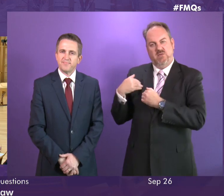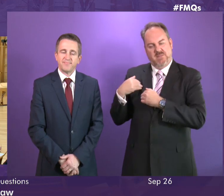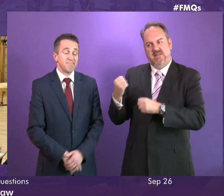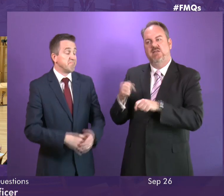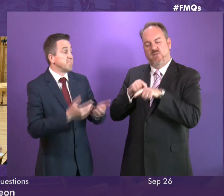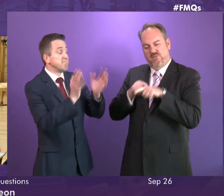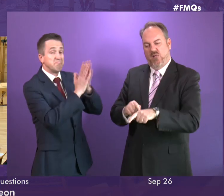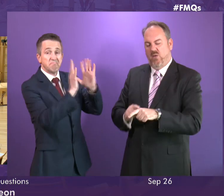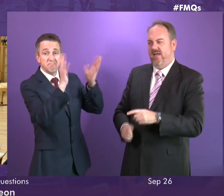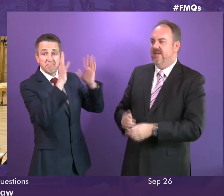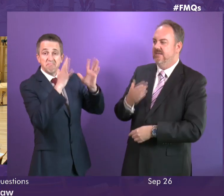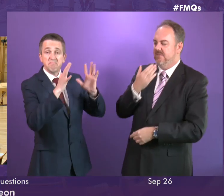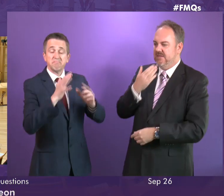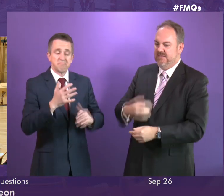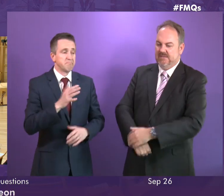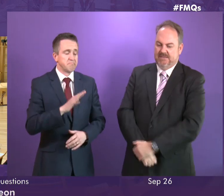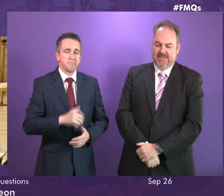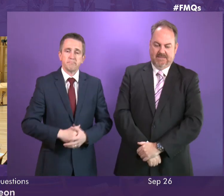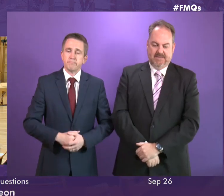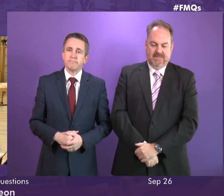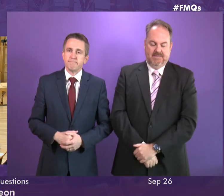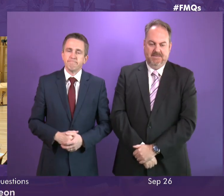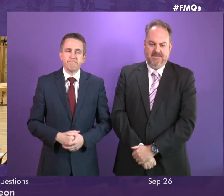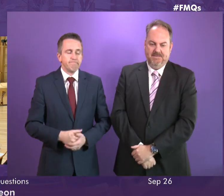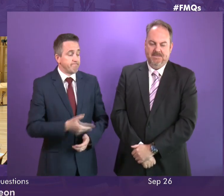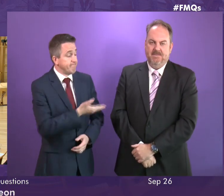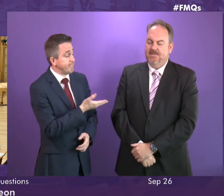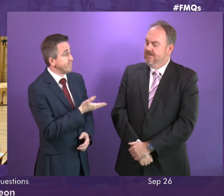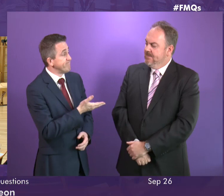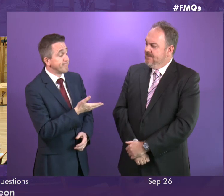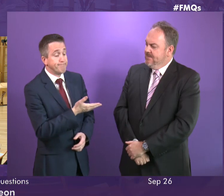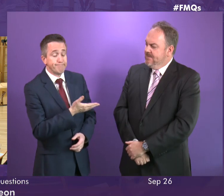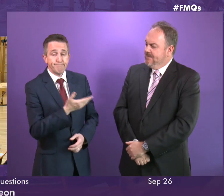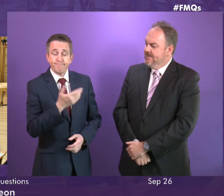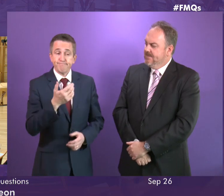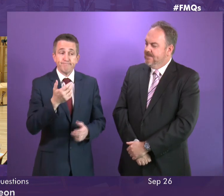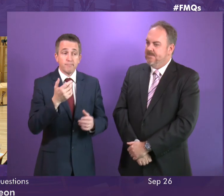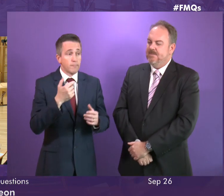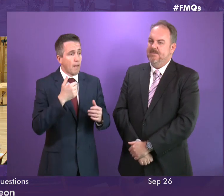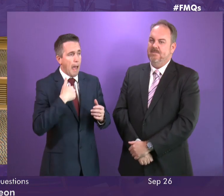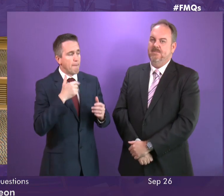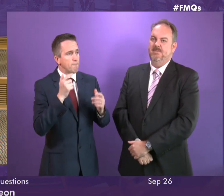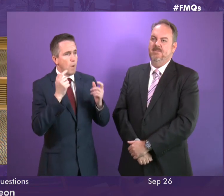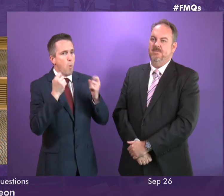The First Minister: I understand why people who are affected in